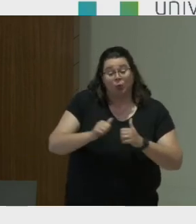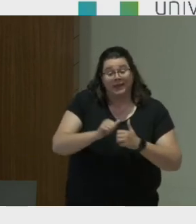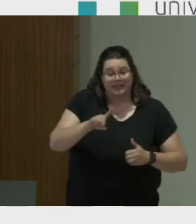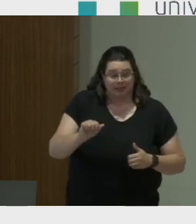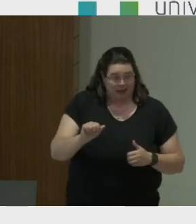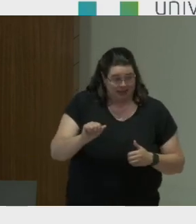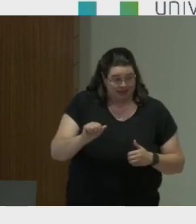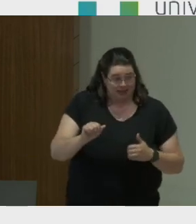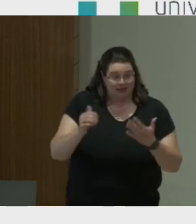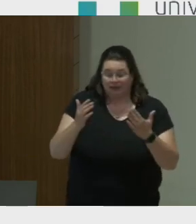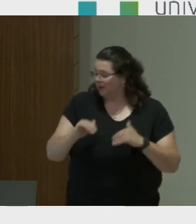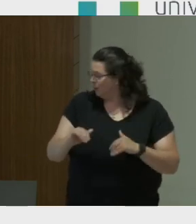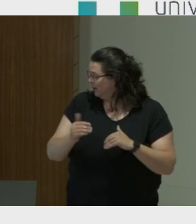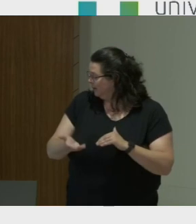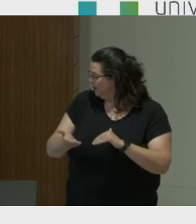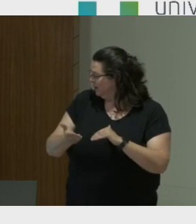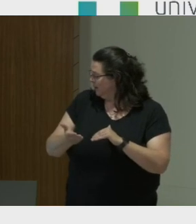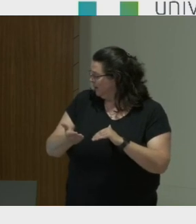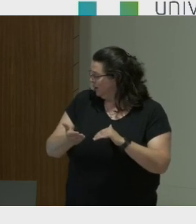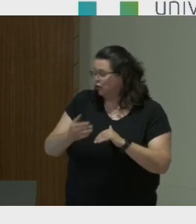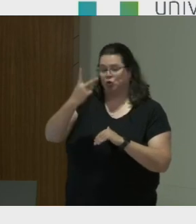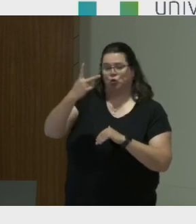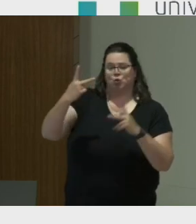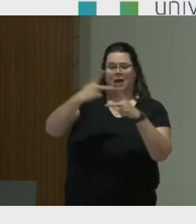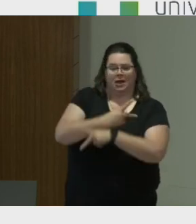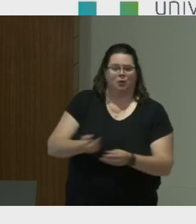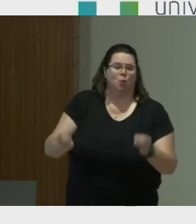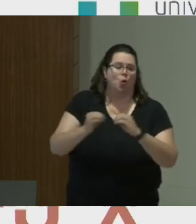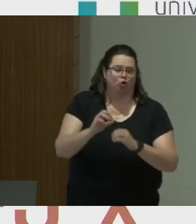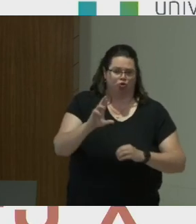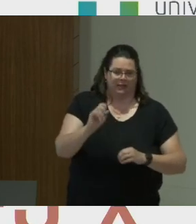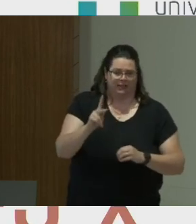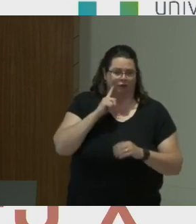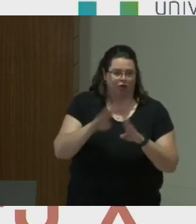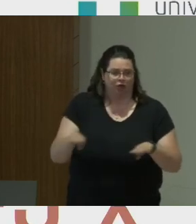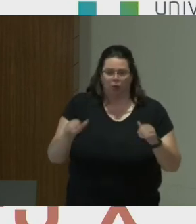We have an increased risk, a two-fold risk, for children with chronic illnesses.